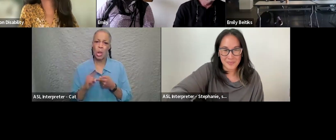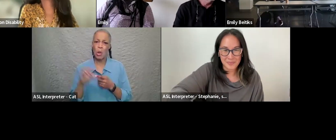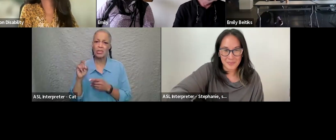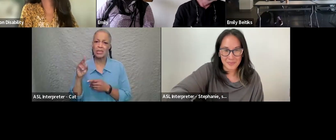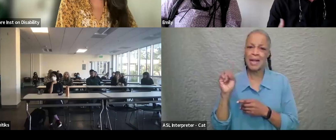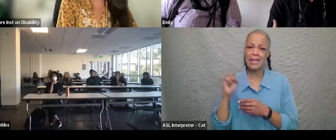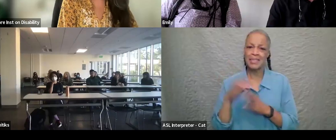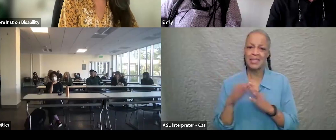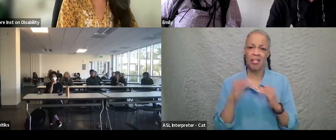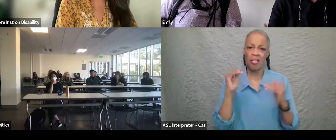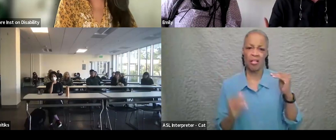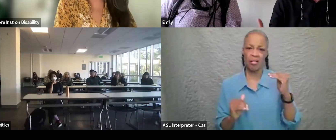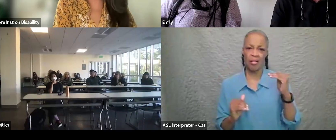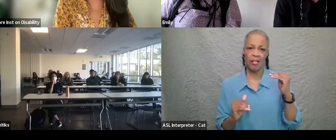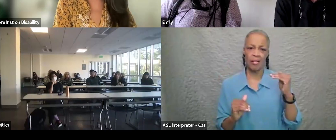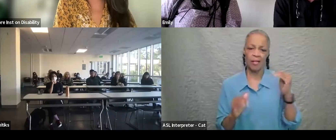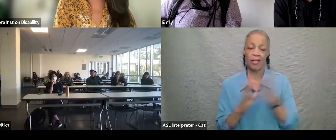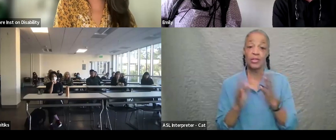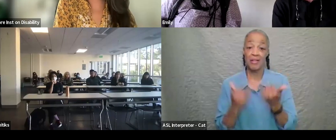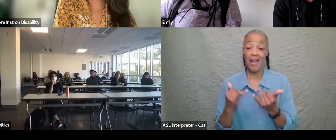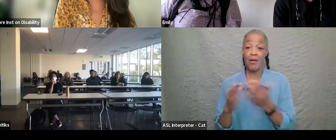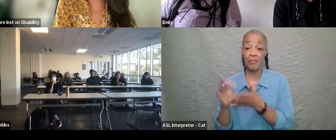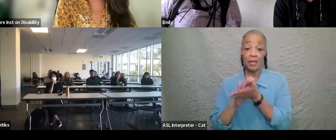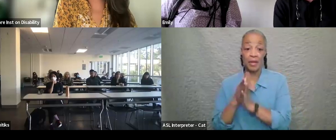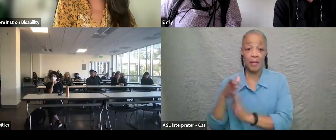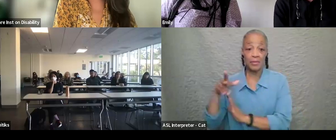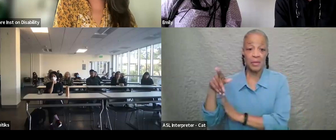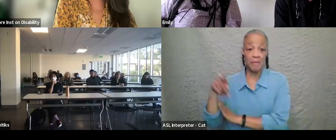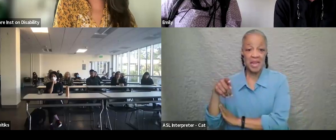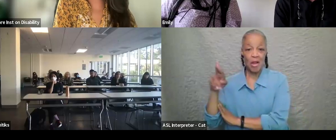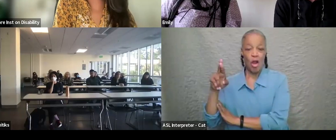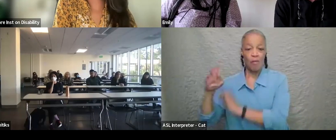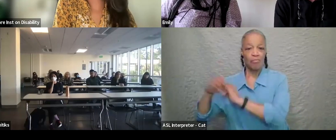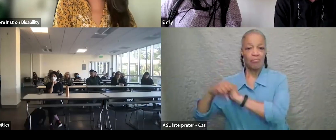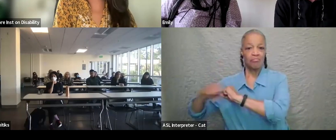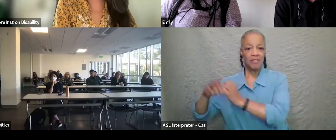sort of the PR arm of academic medical research.